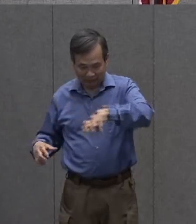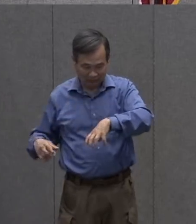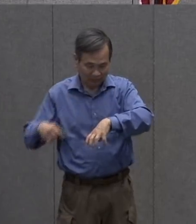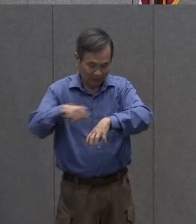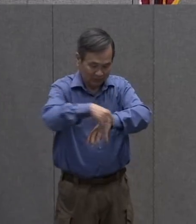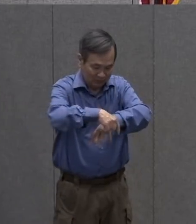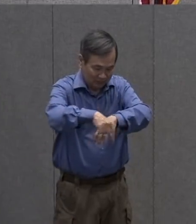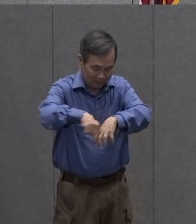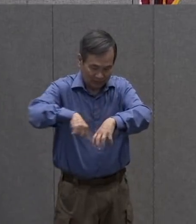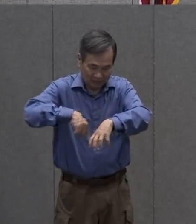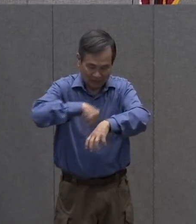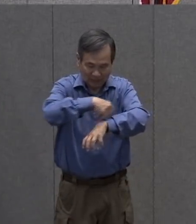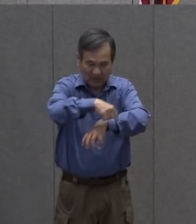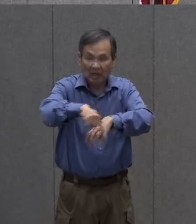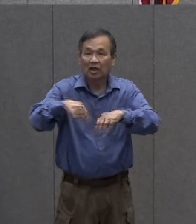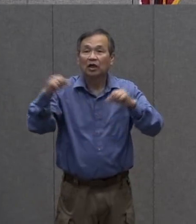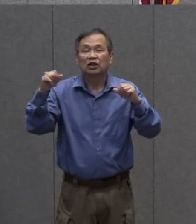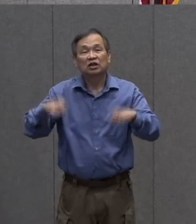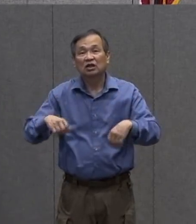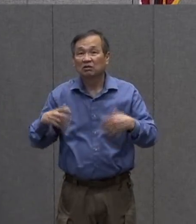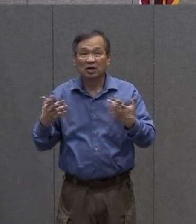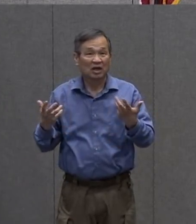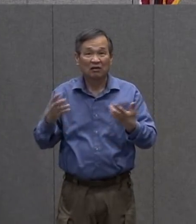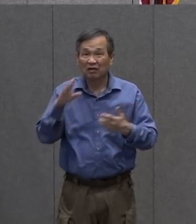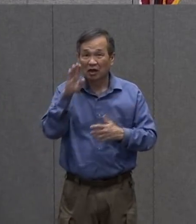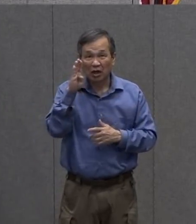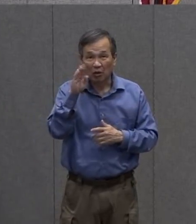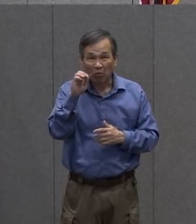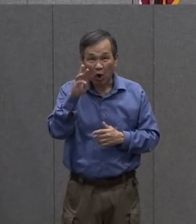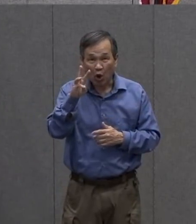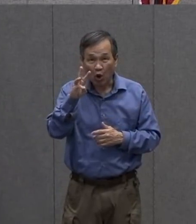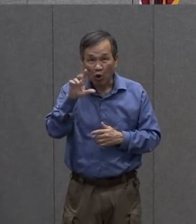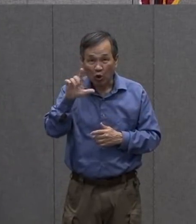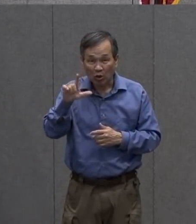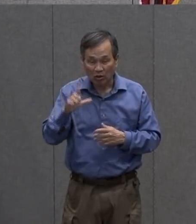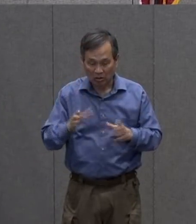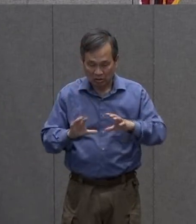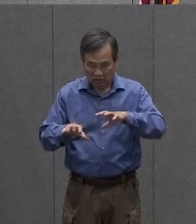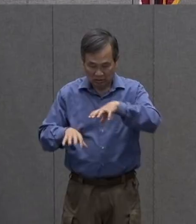Like, I could trace this small bowl to make a circle on a regular piece of paper.